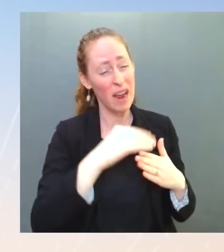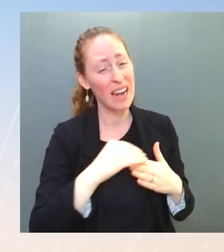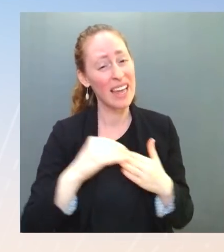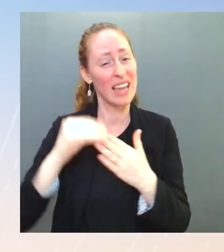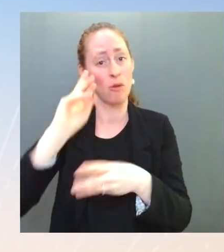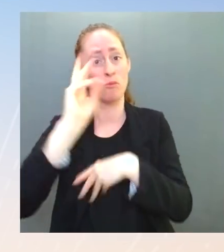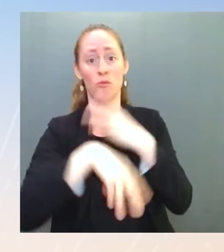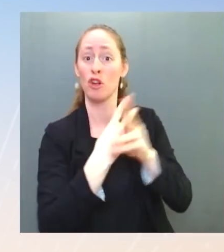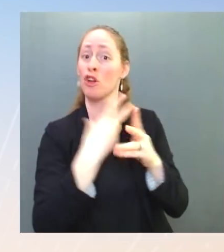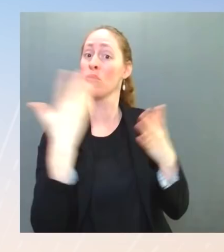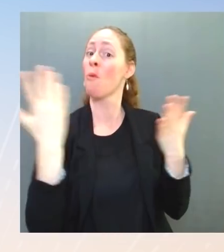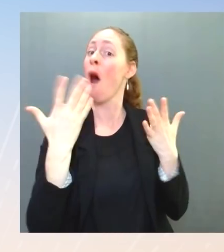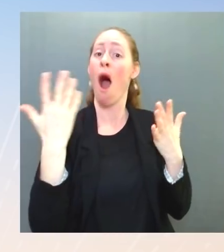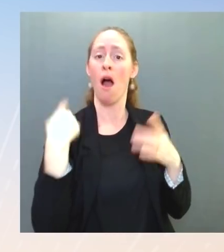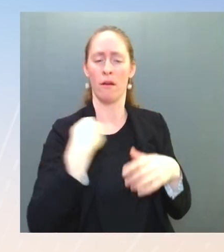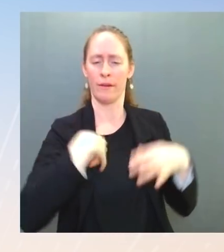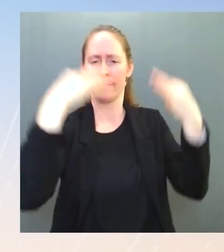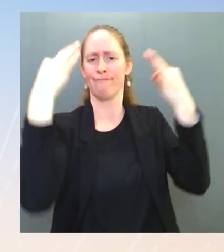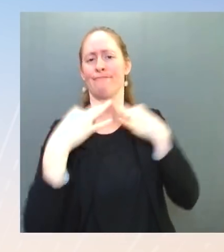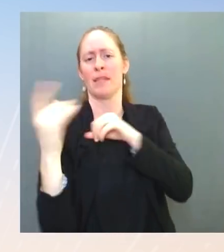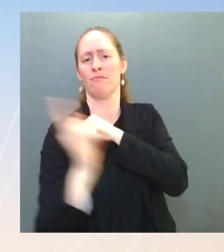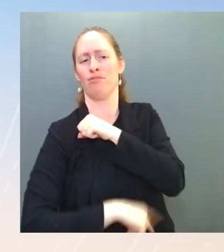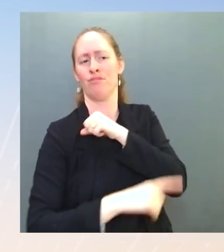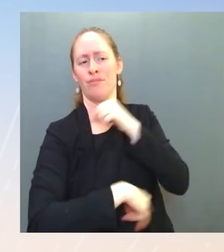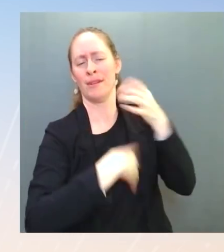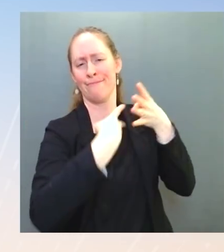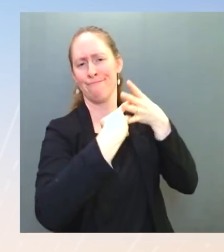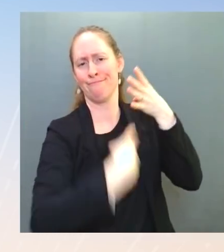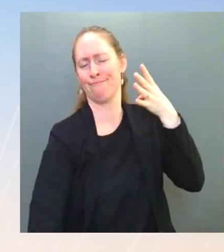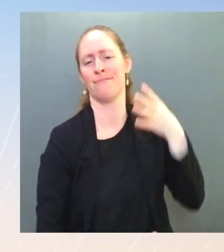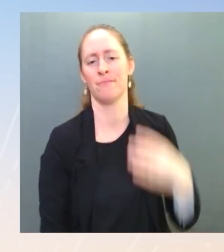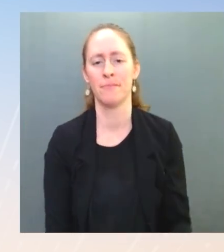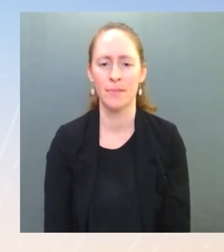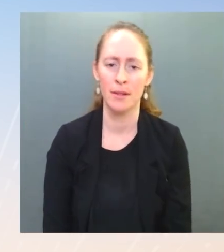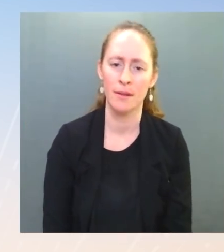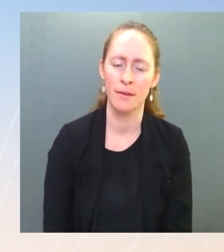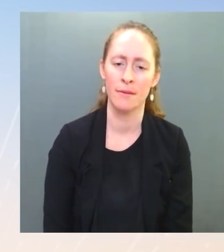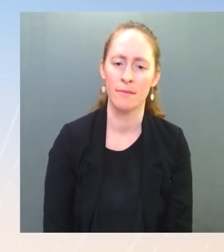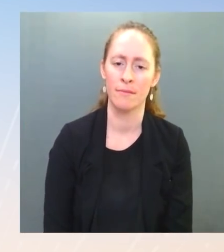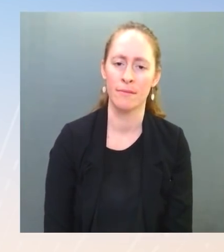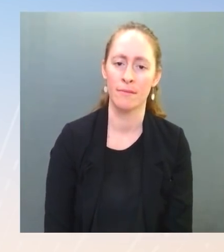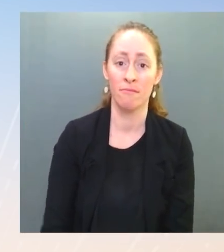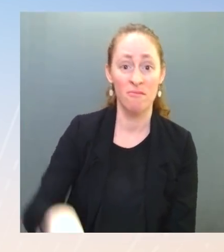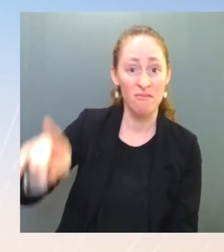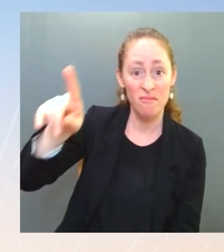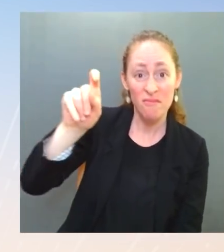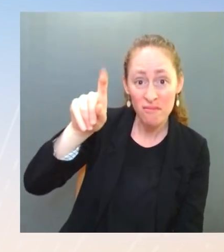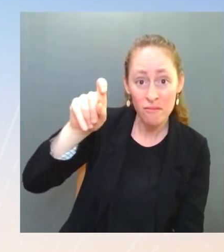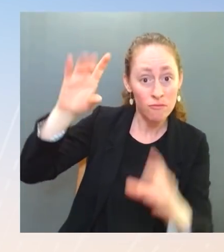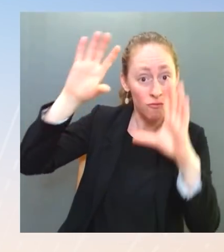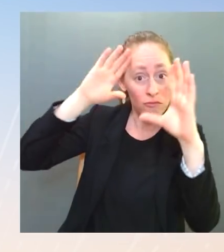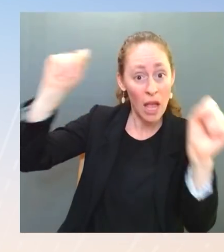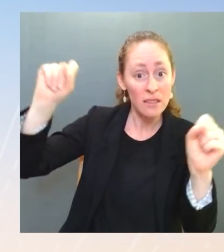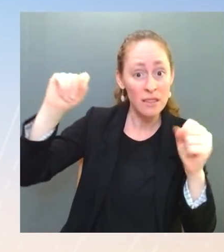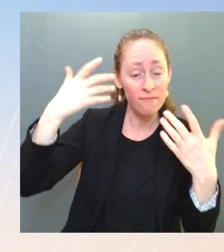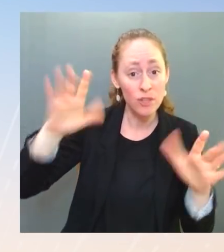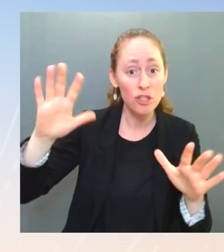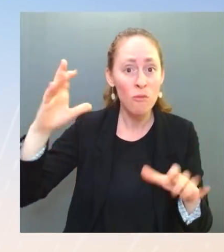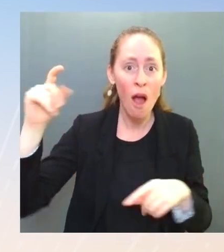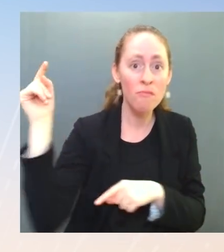The Press: Has the President been asked to go to the Ukraine? Ms. Psaki: I'm not going to get into private conversations. What I will tell you is we're not currently planning a trip